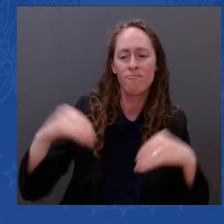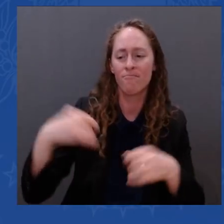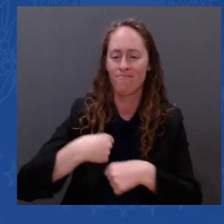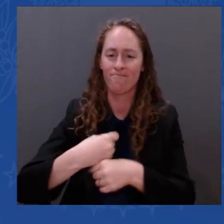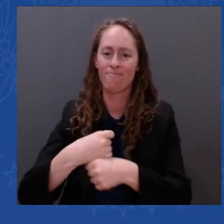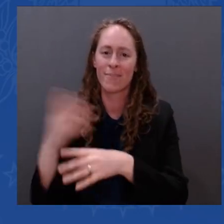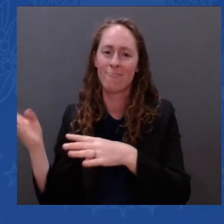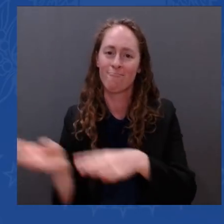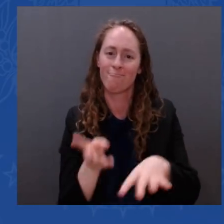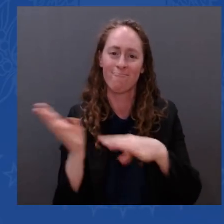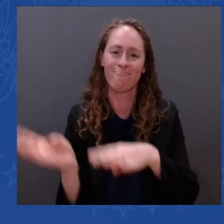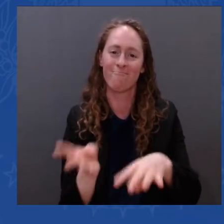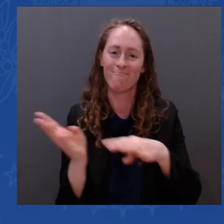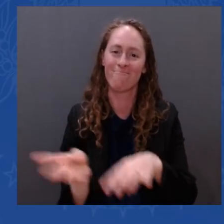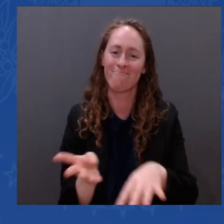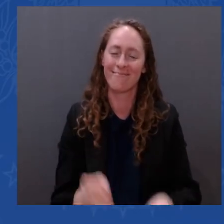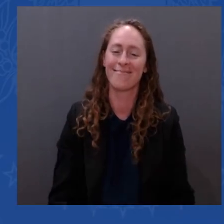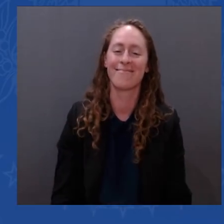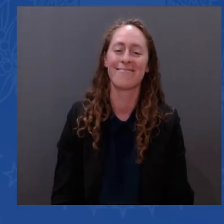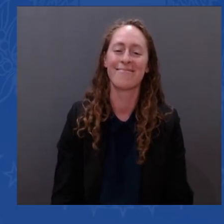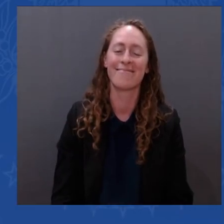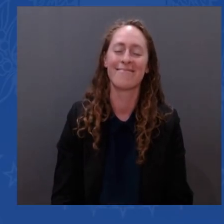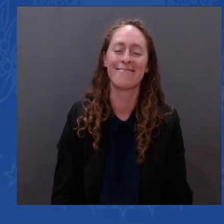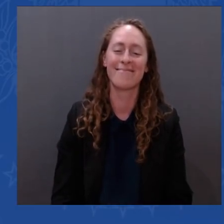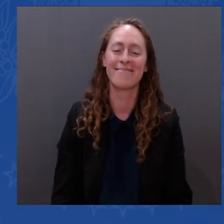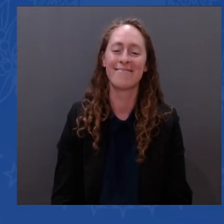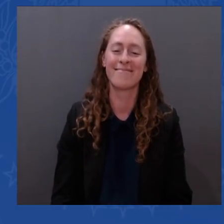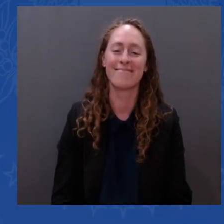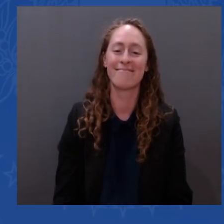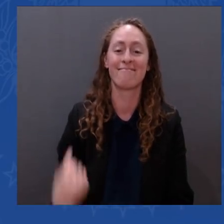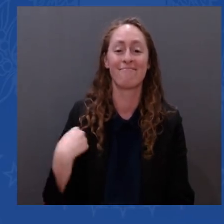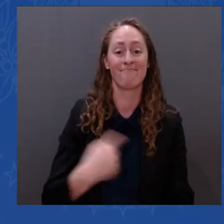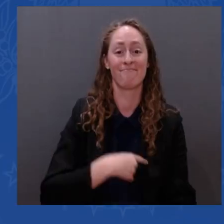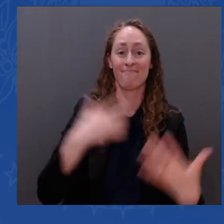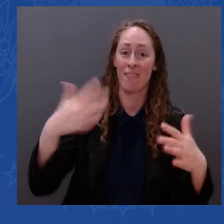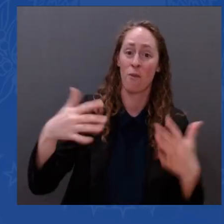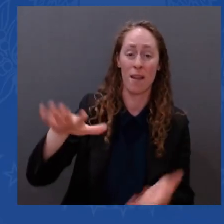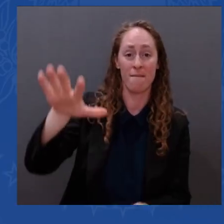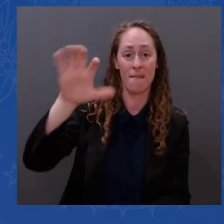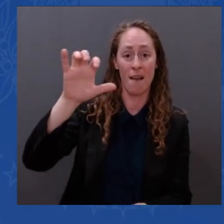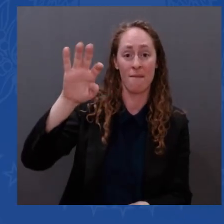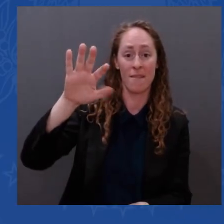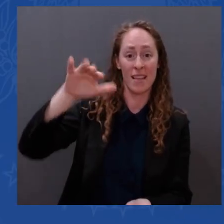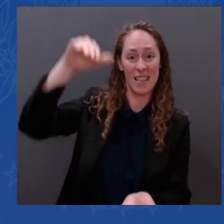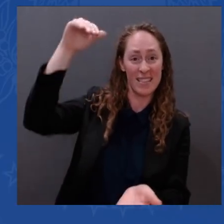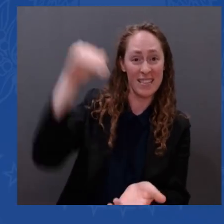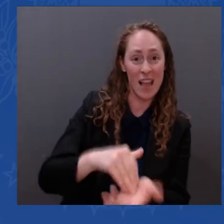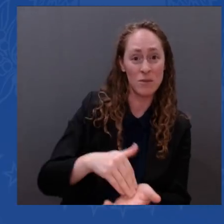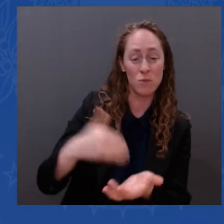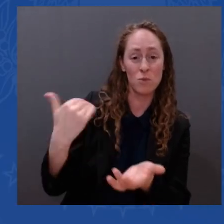since we took office. And thanks to Hyundai, we are being part of this transformative automobile sector